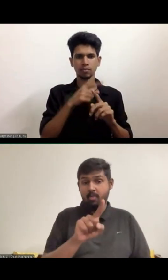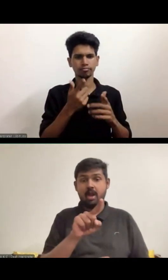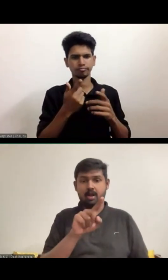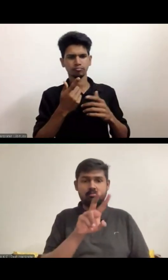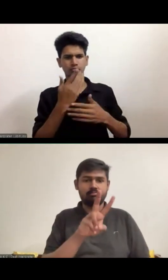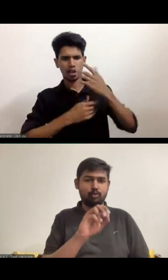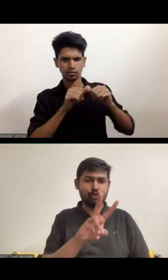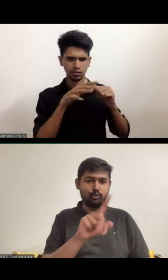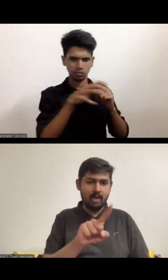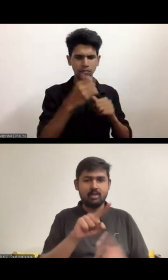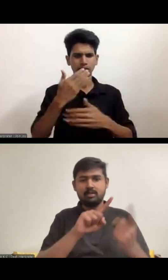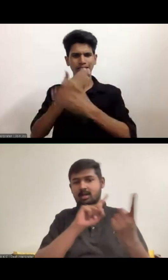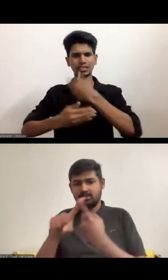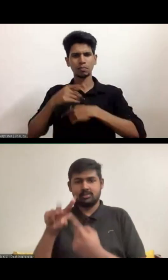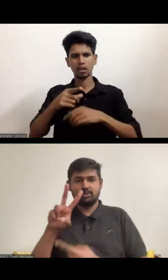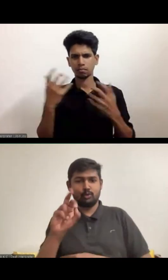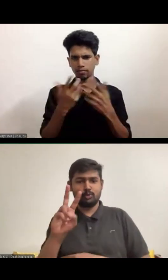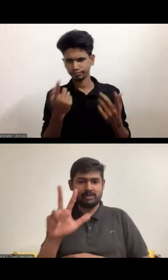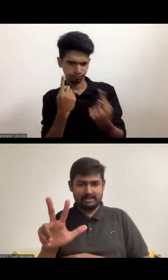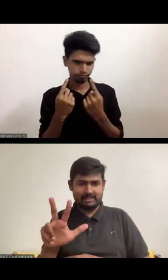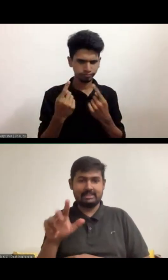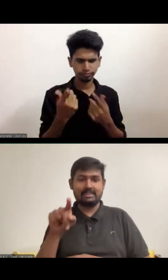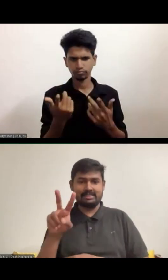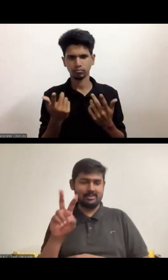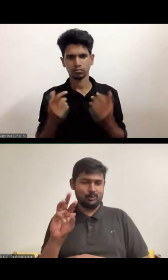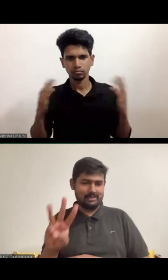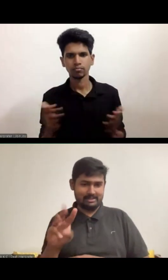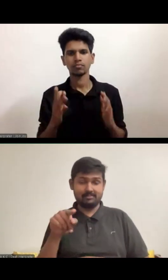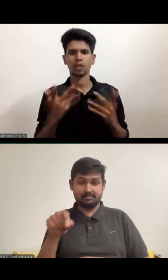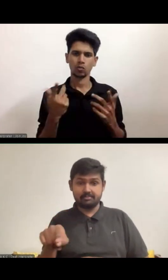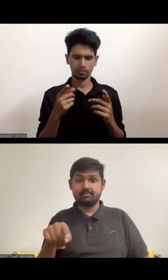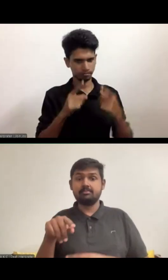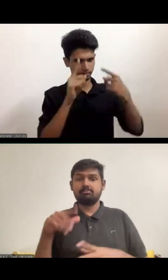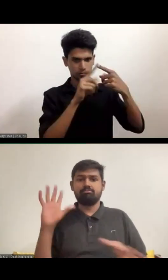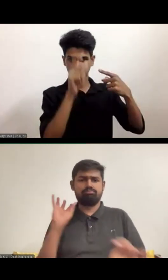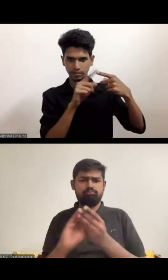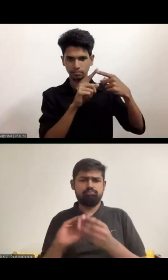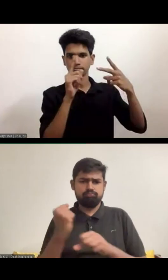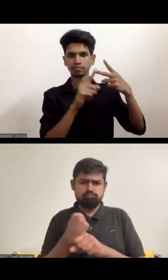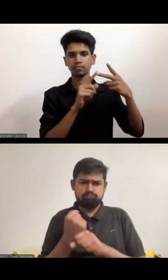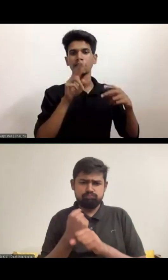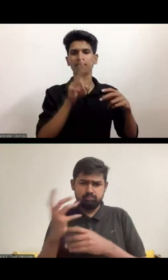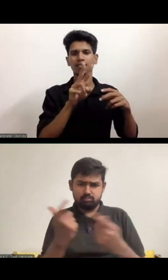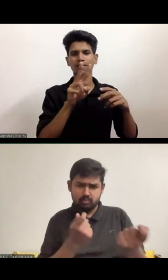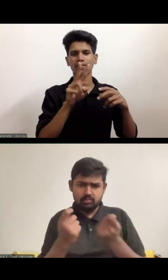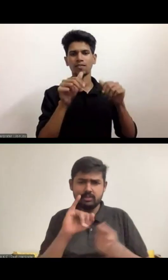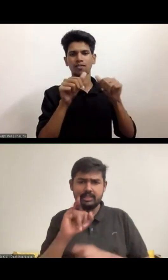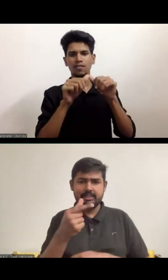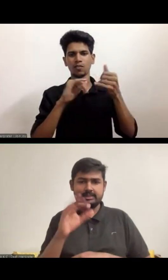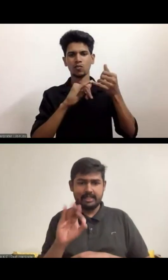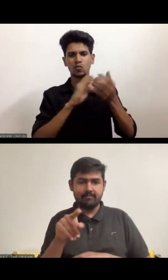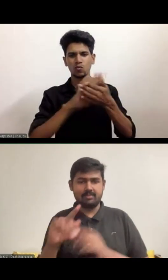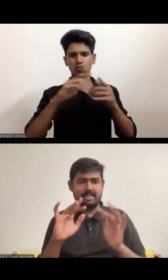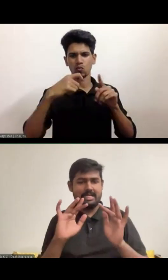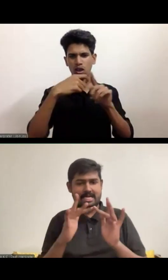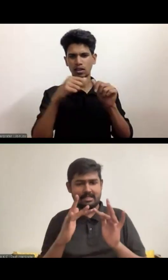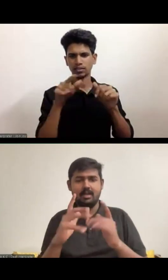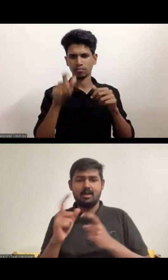Vashkar Bhattacharjee from Bangladesh is a national consultant on accessibility with a program of a